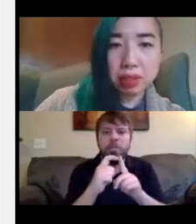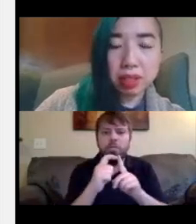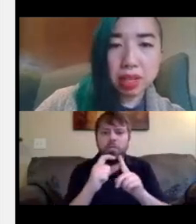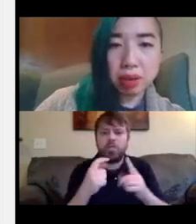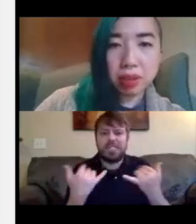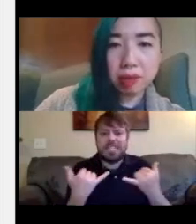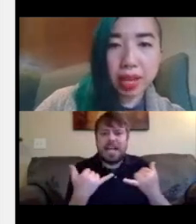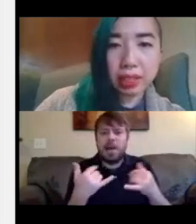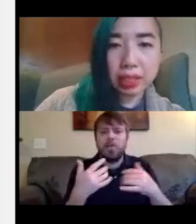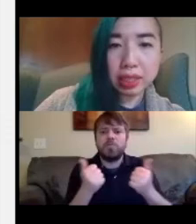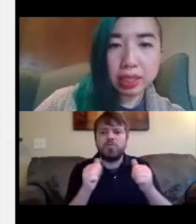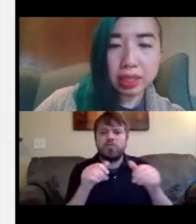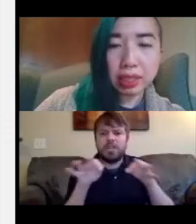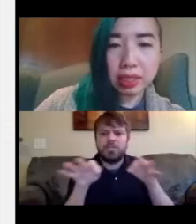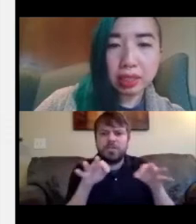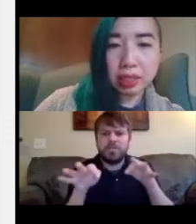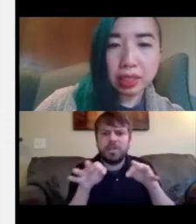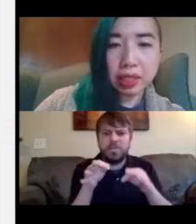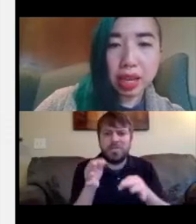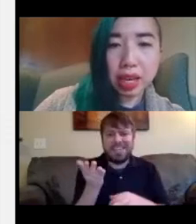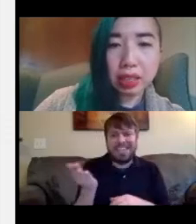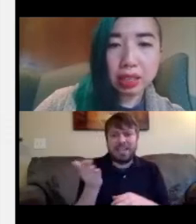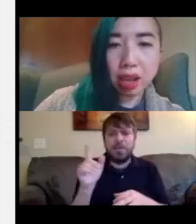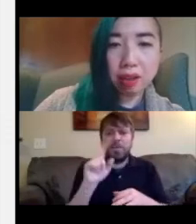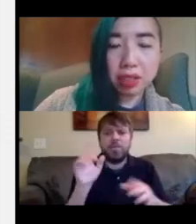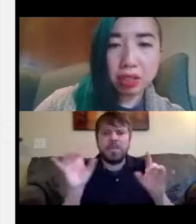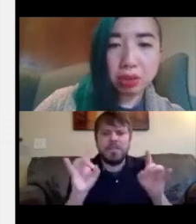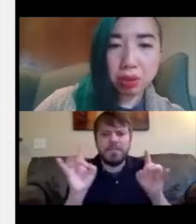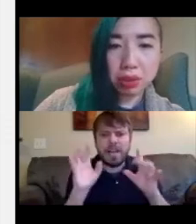There where the violence is Inside the soft tissue holding